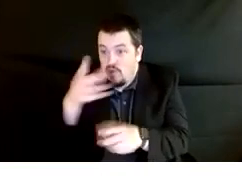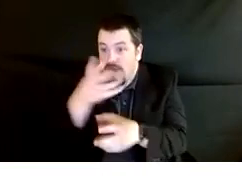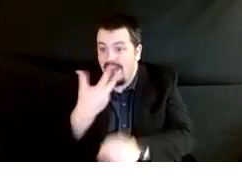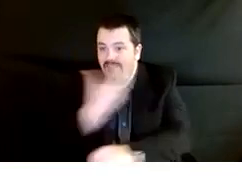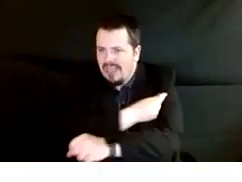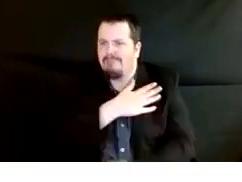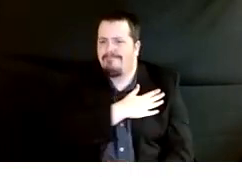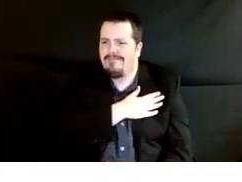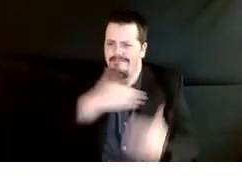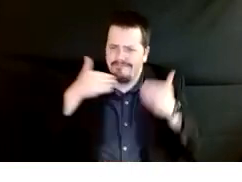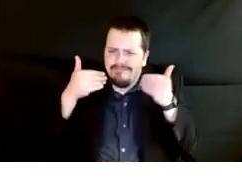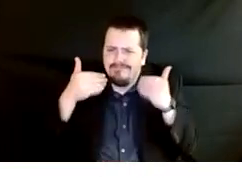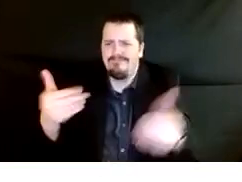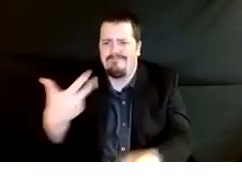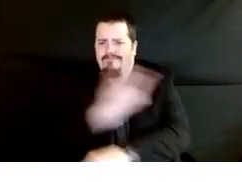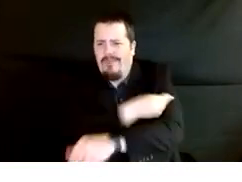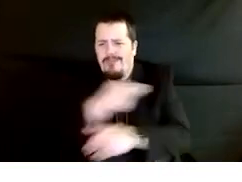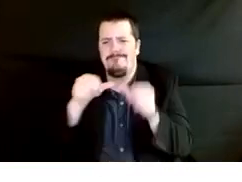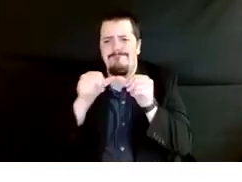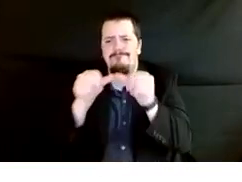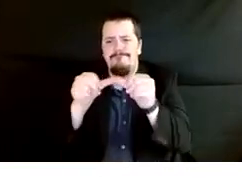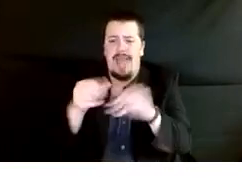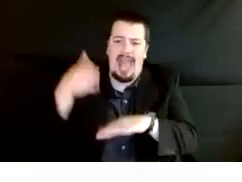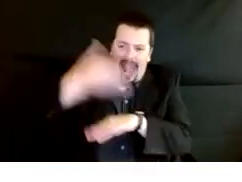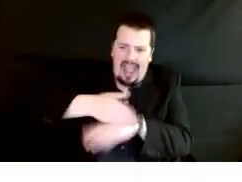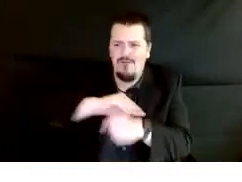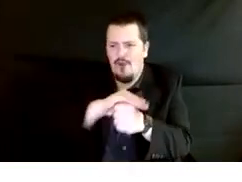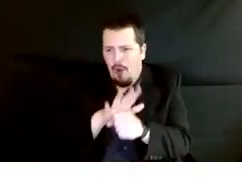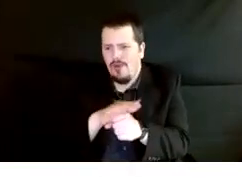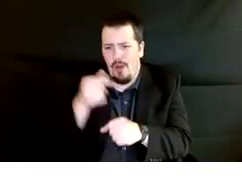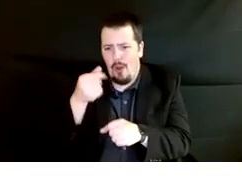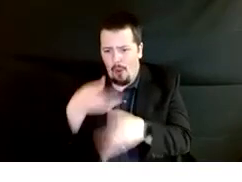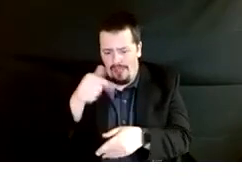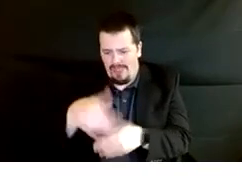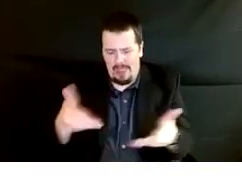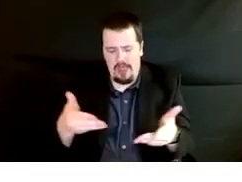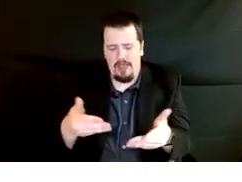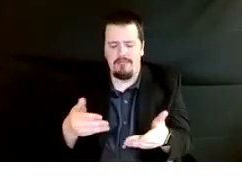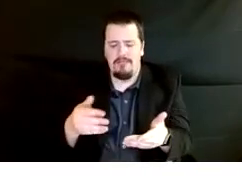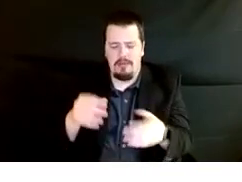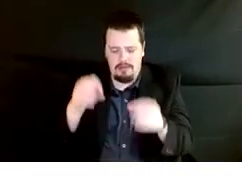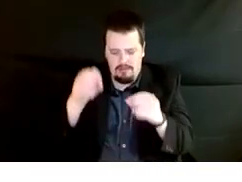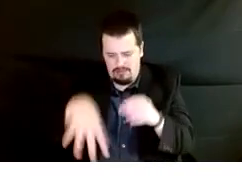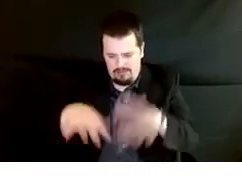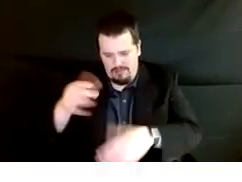so that we can keep moving uh post COVID and make this thing a part of dark history uh for